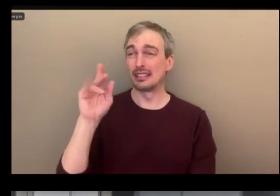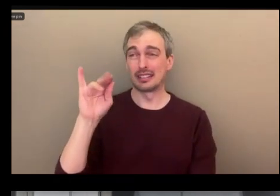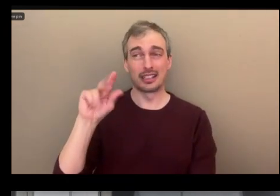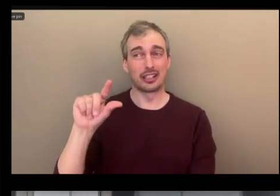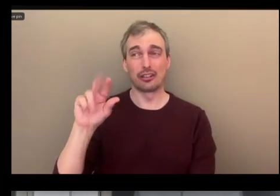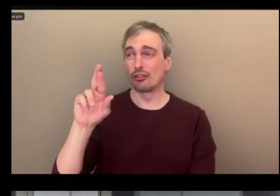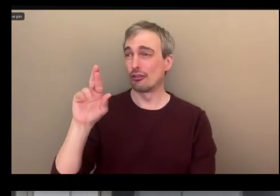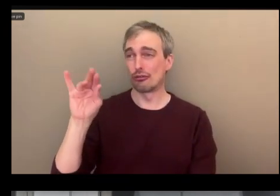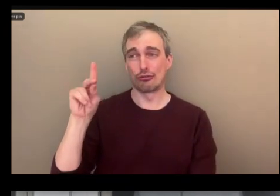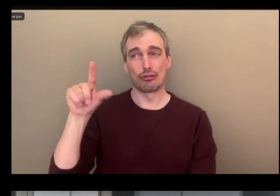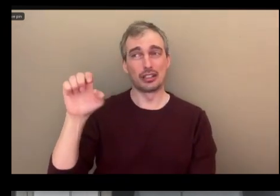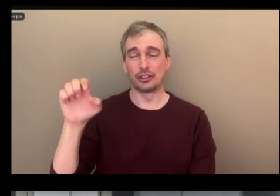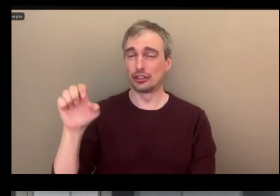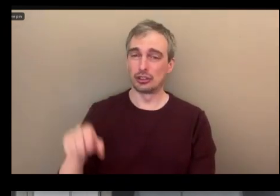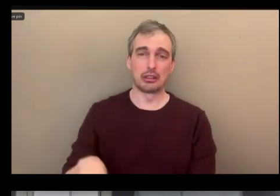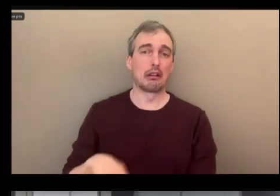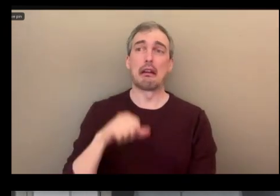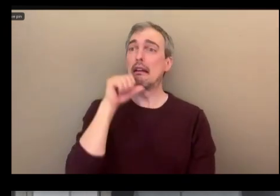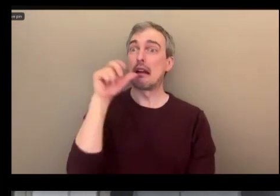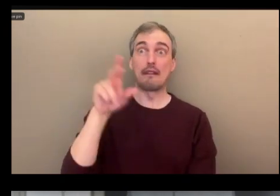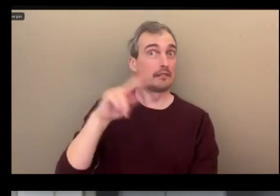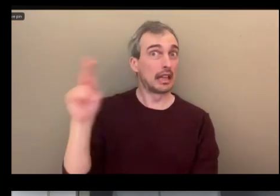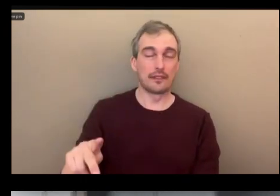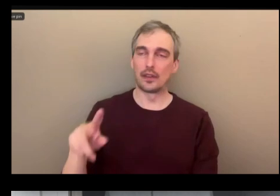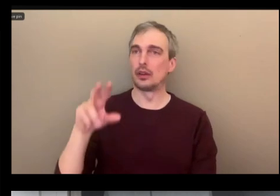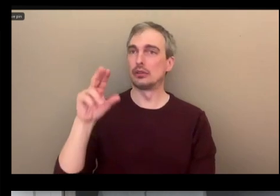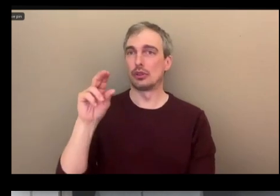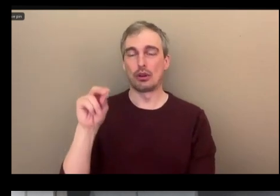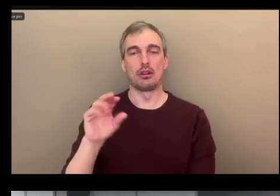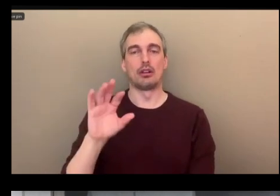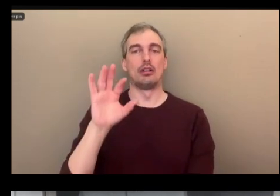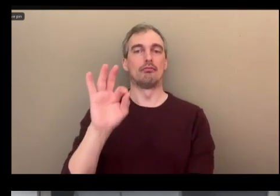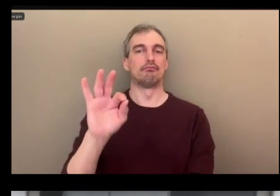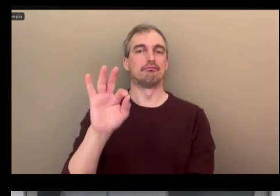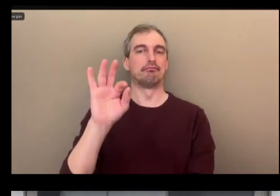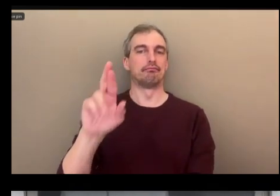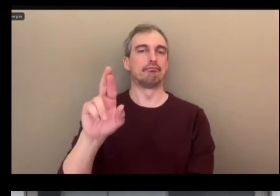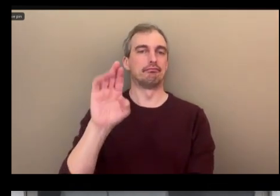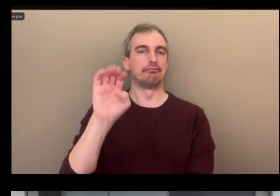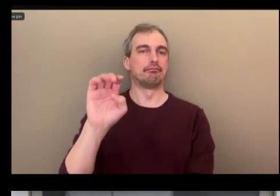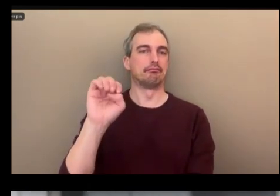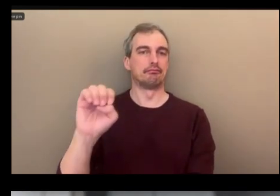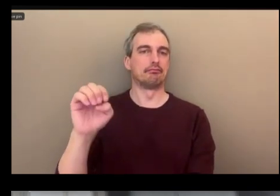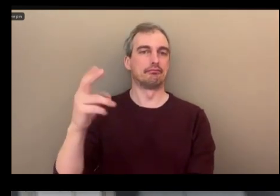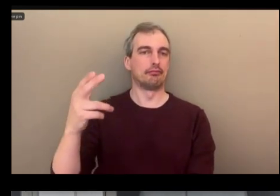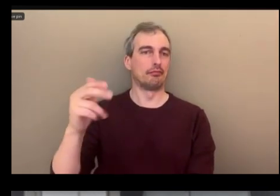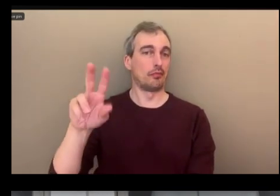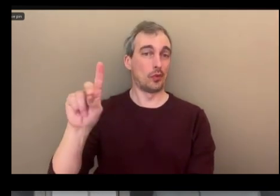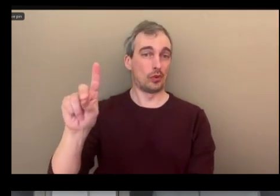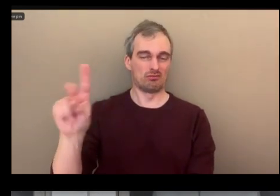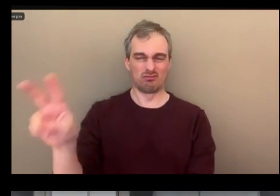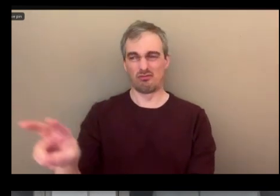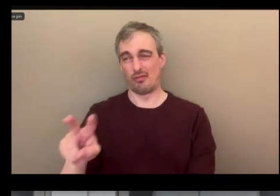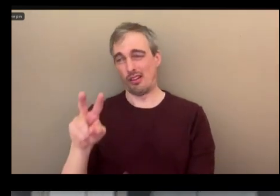And I encourage anybody to go look up Freehold, New Jersey. And a great tidbit that you'll hear -- this came from Evinced, they were in